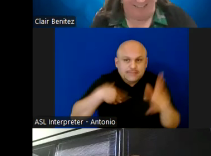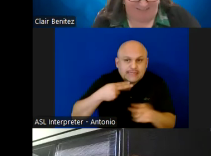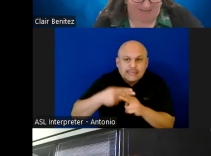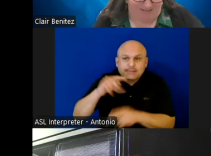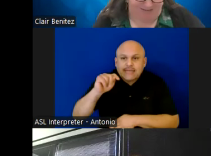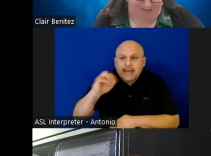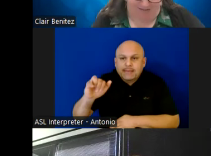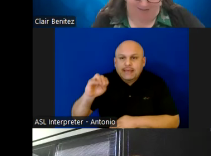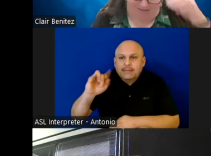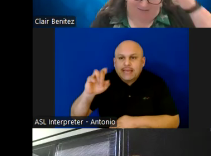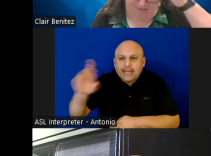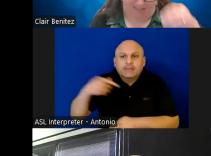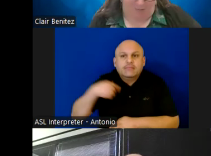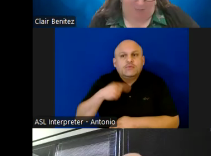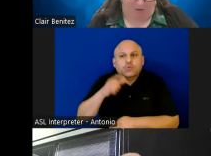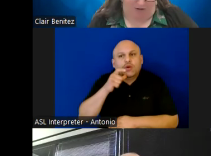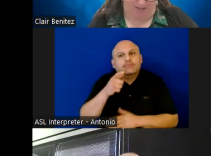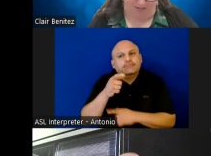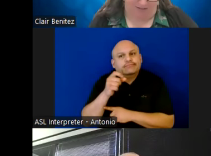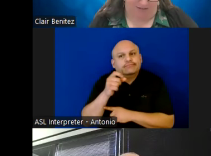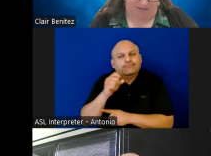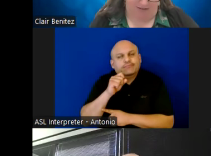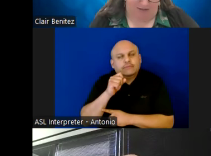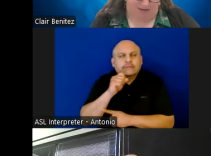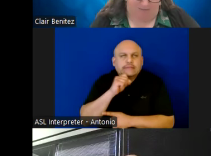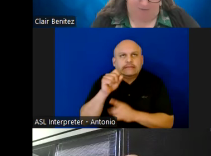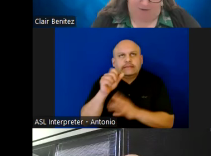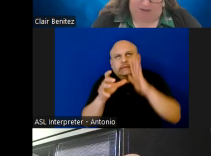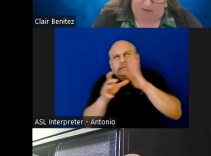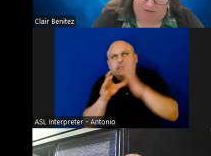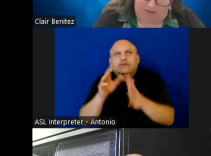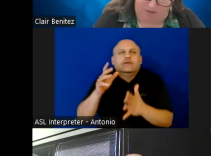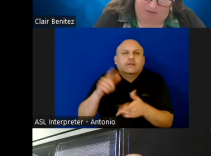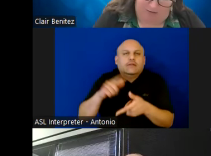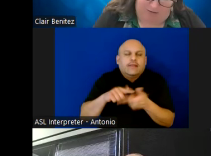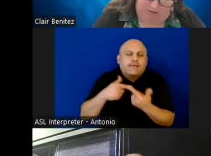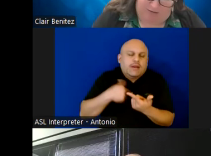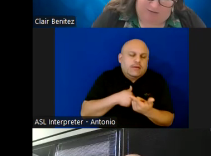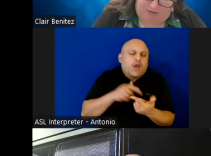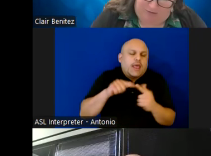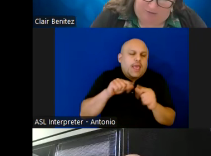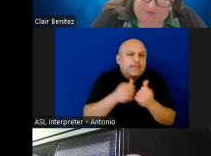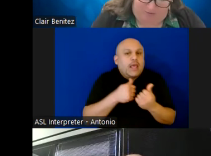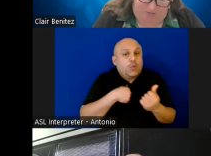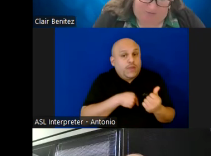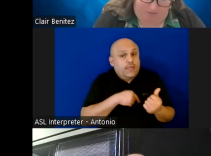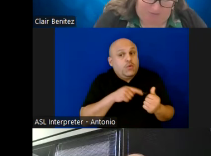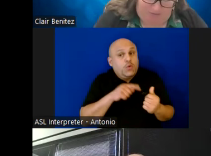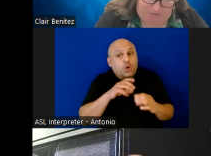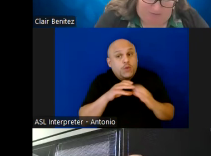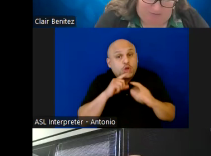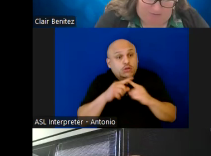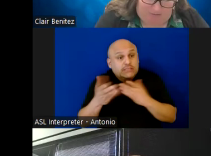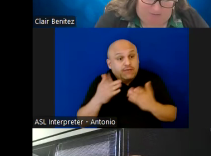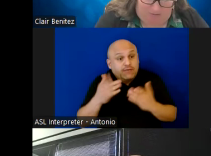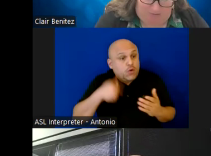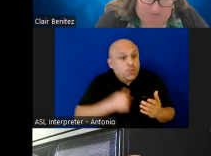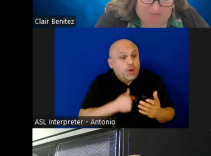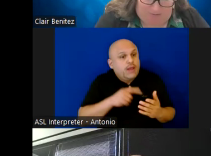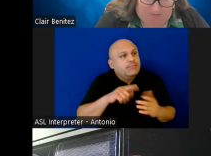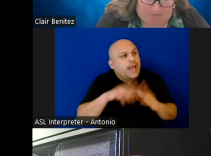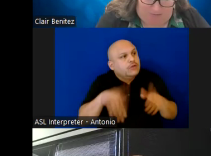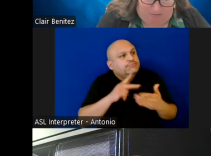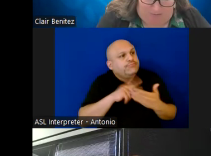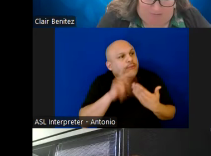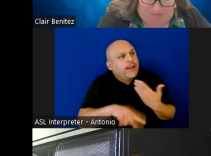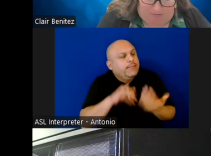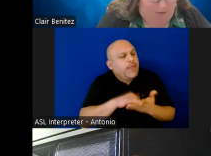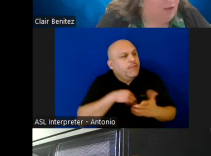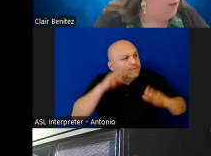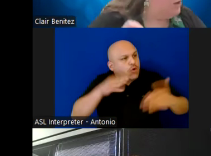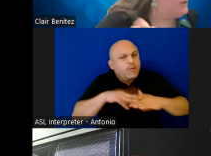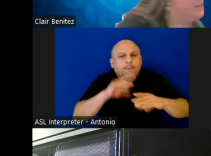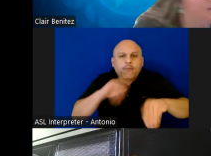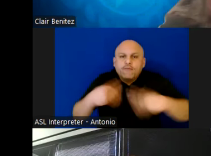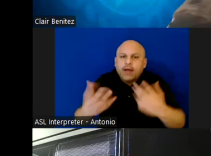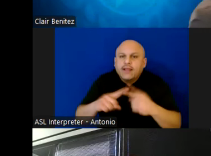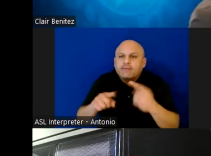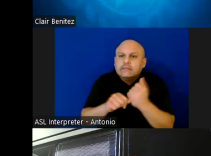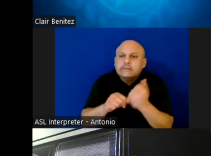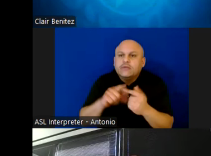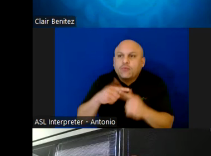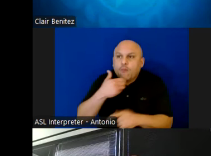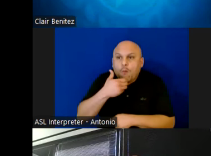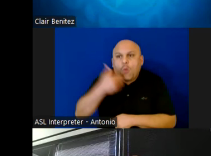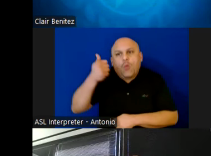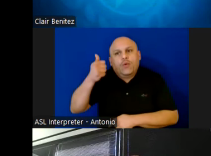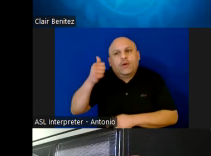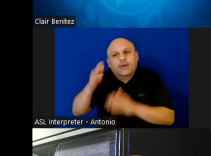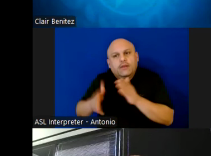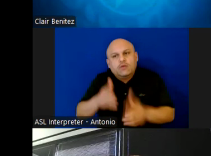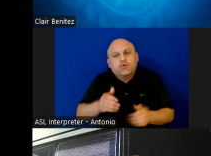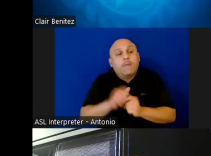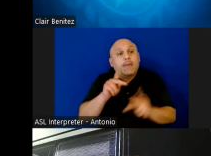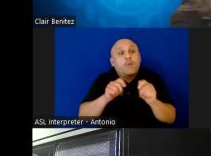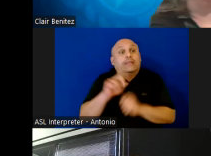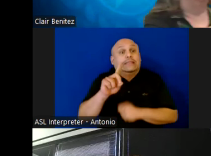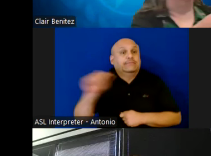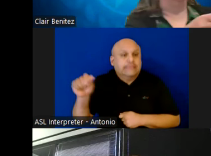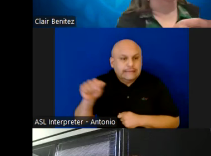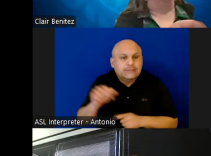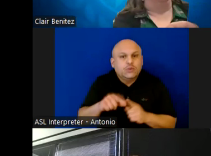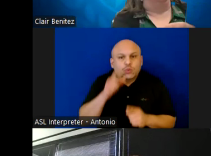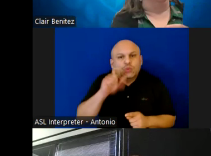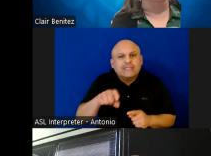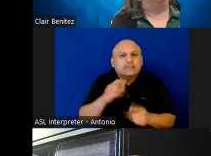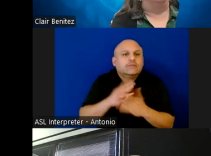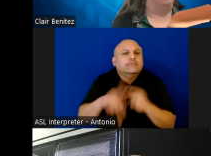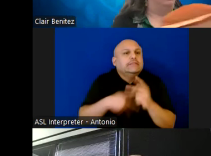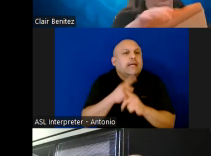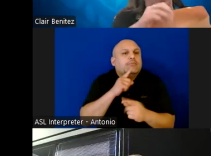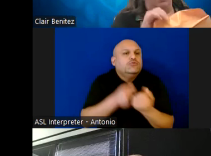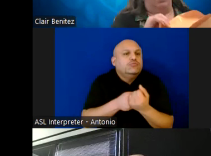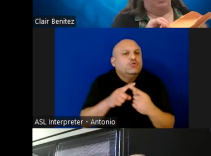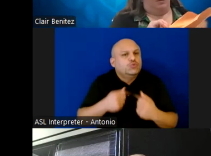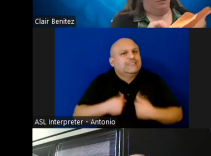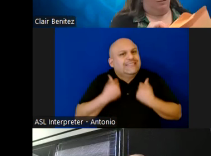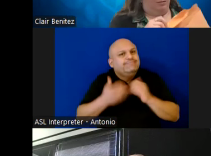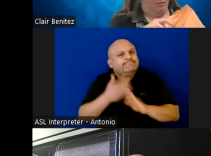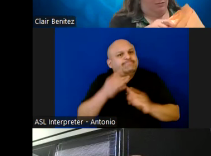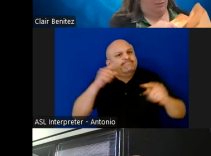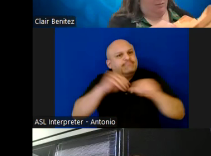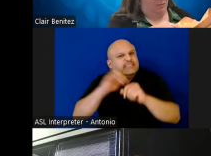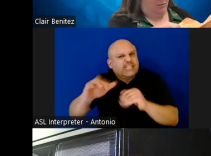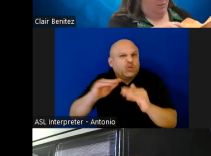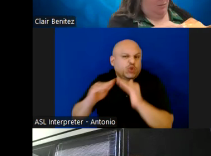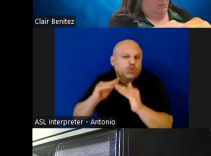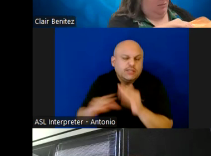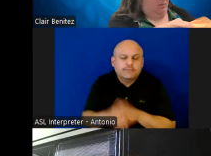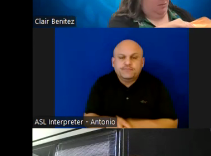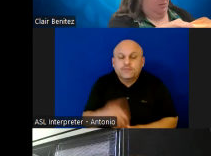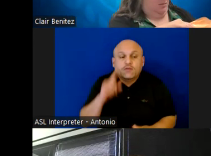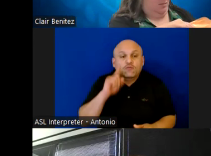Good morning, everyone. My name is Tammy Miller, I am the senior advisor for Local Access and Support. That's the area here with an HHSC and community services where we house programs that focus on providing assistance to older individuals or those with a disability who need some type of support to live successfully within their community.